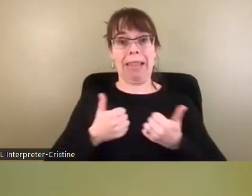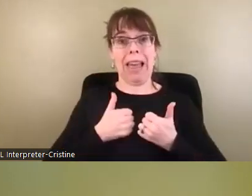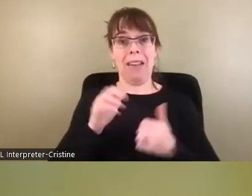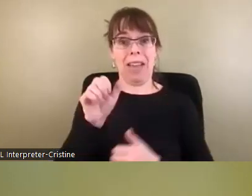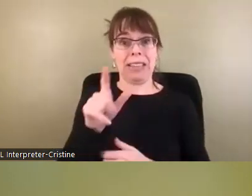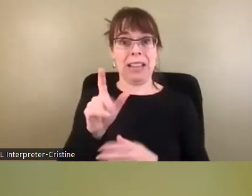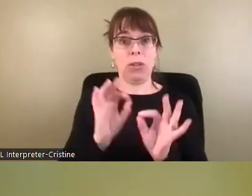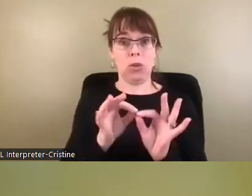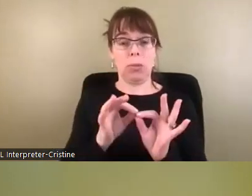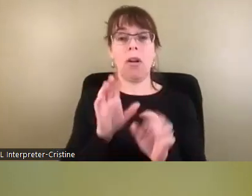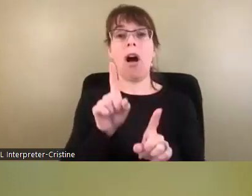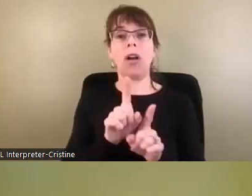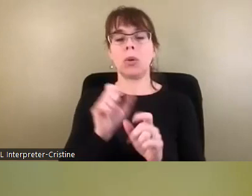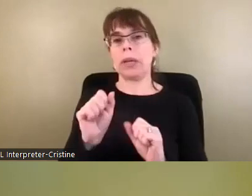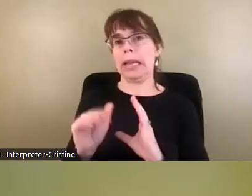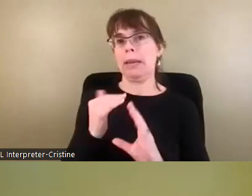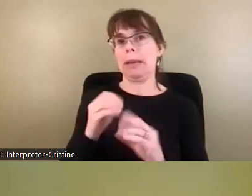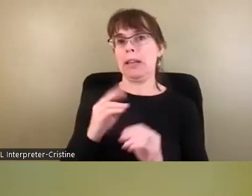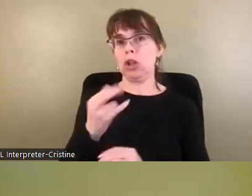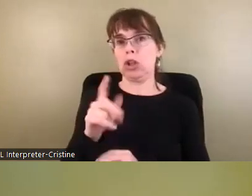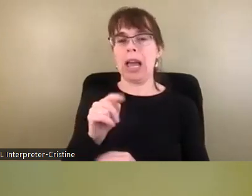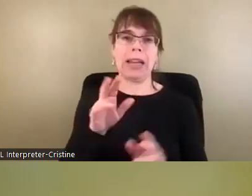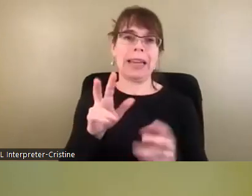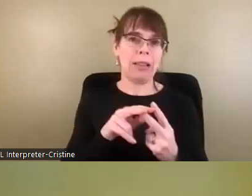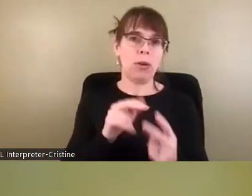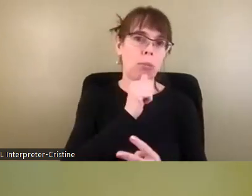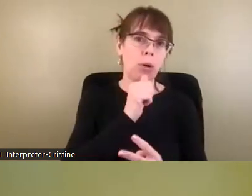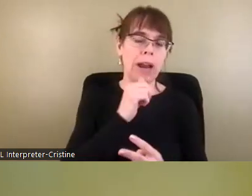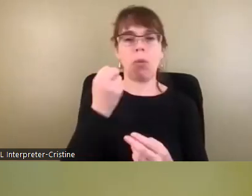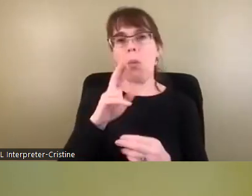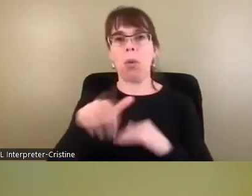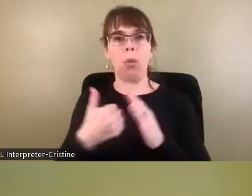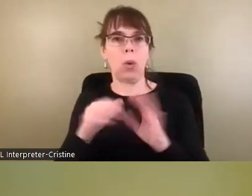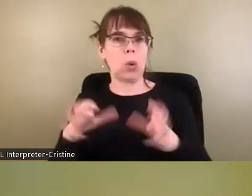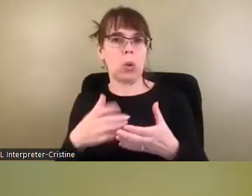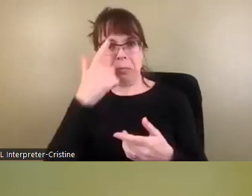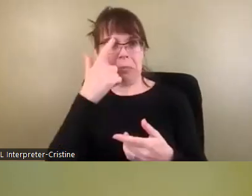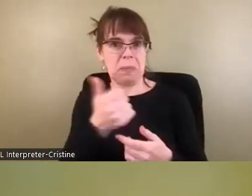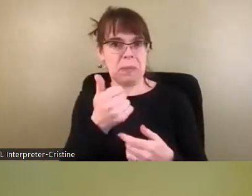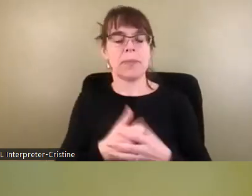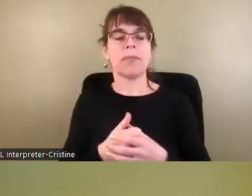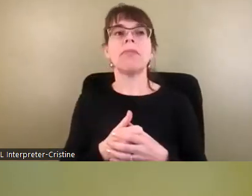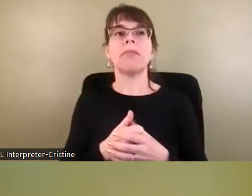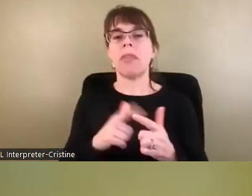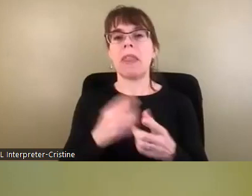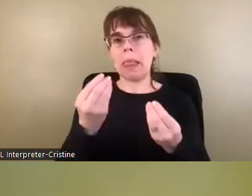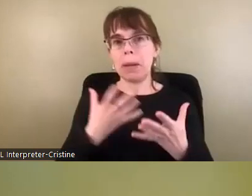also message me in the chat. You can do that privately, or to the group, whatever your comfort level is. But let me know, and I'll make sure that you